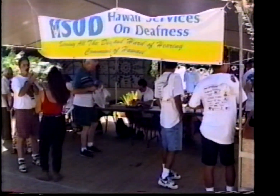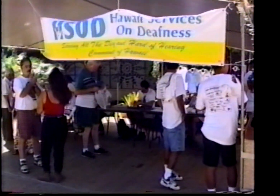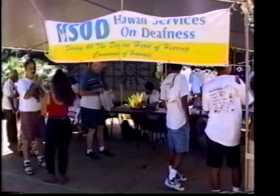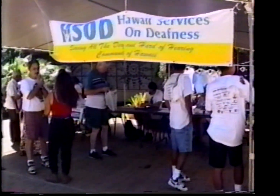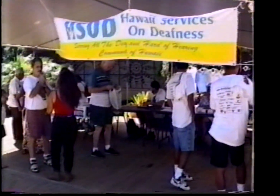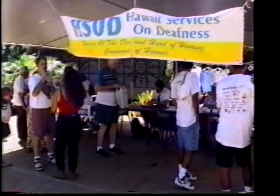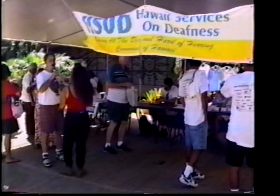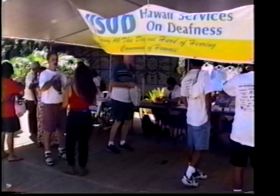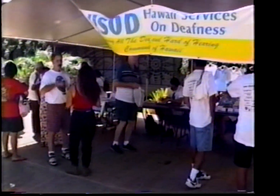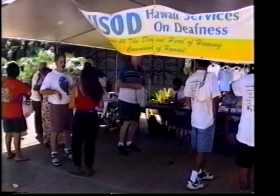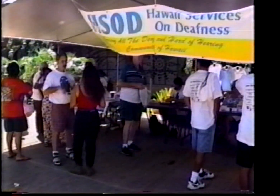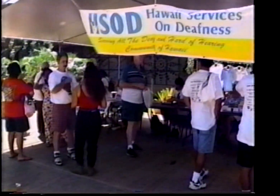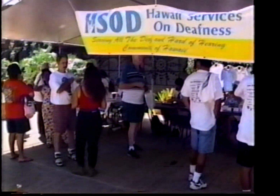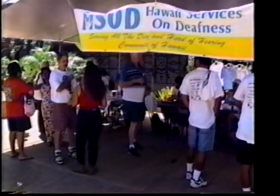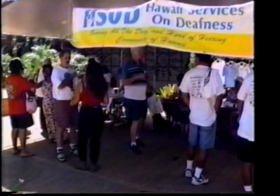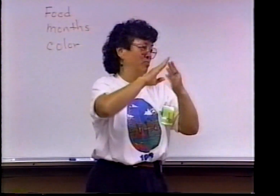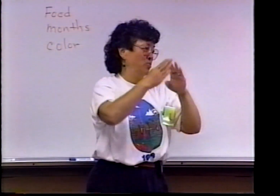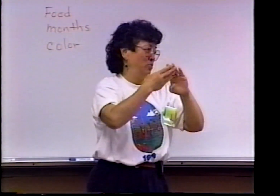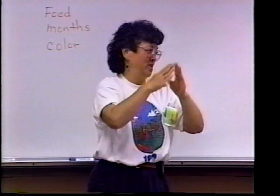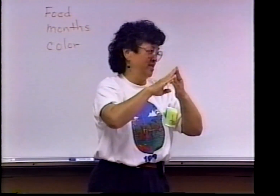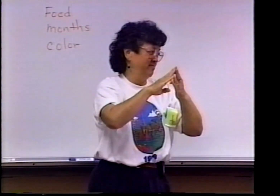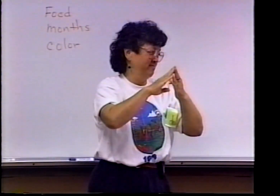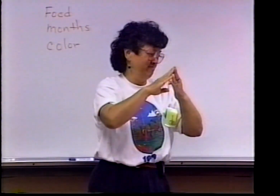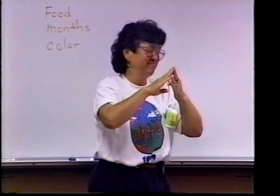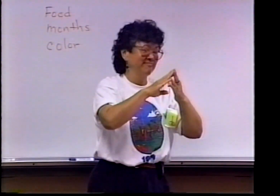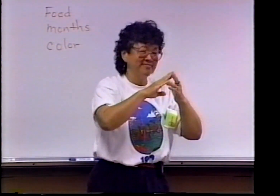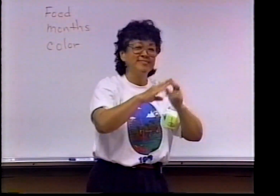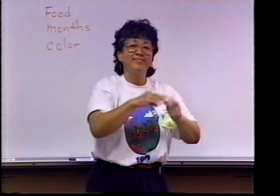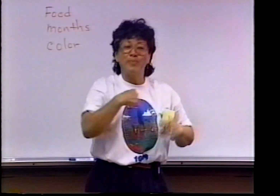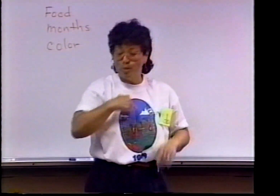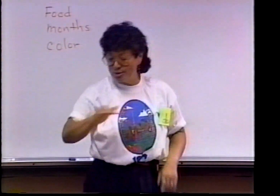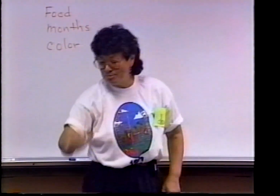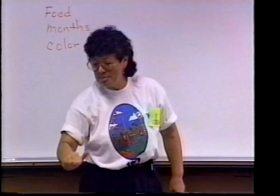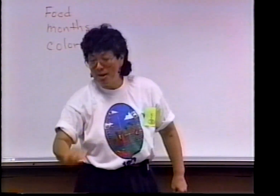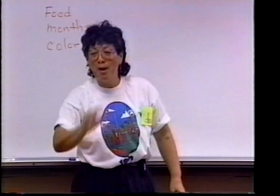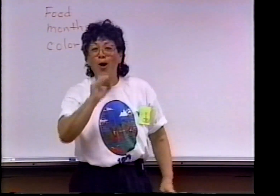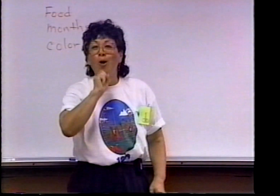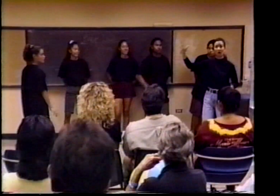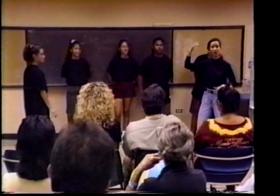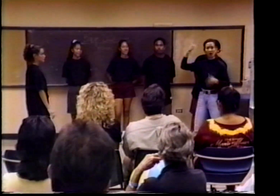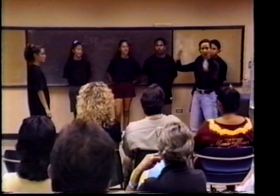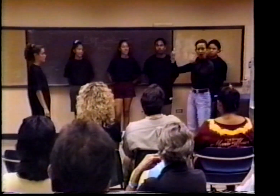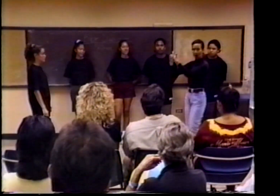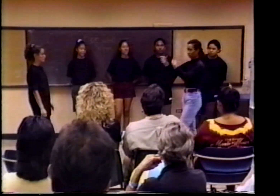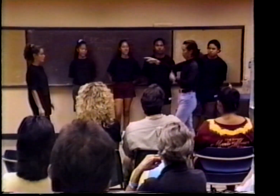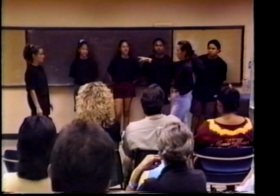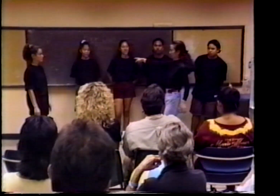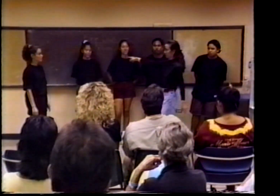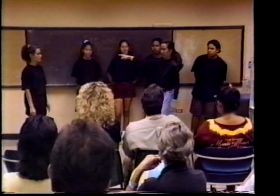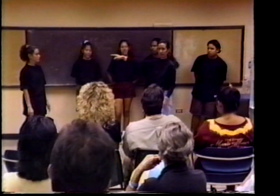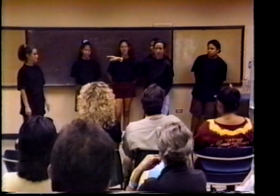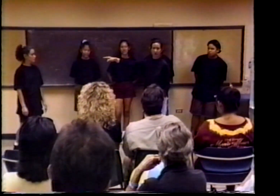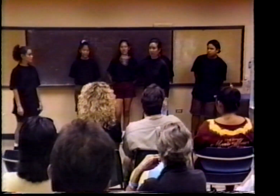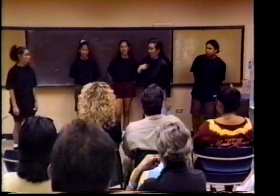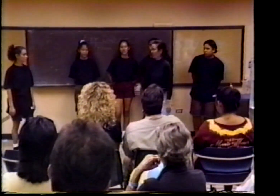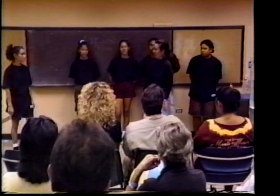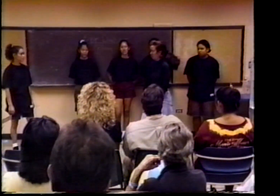appreciation for the hearing impaired while offering insights on education and employment through workshops, exhibitions and performances.